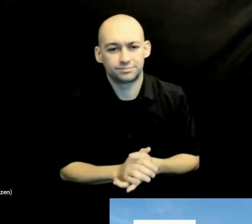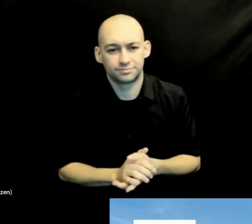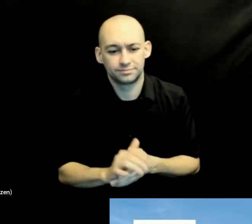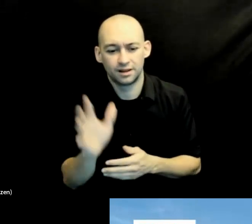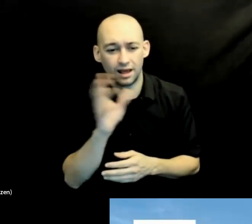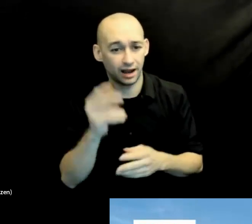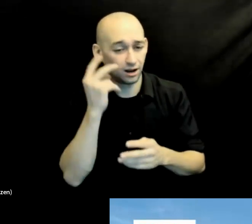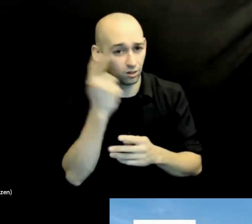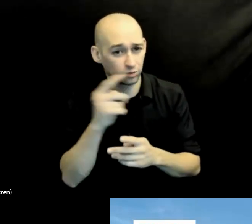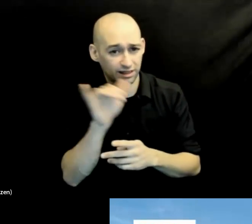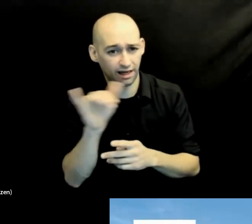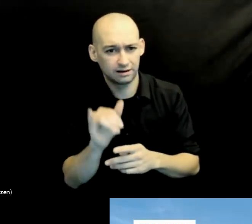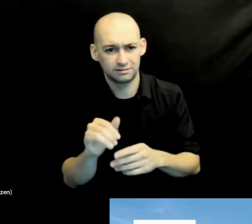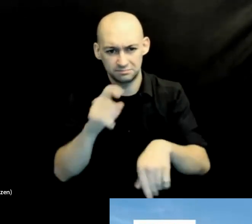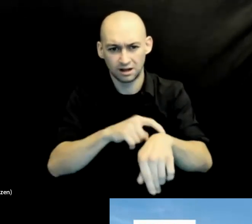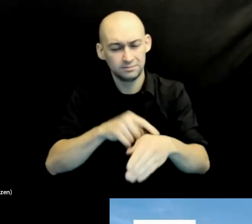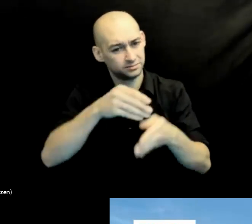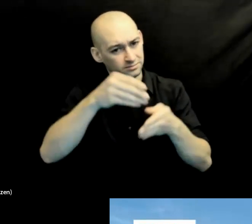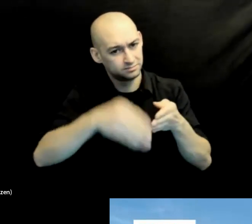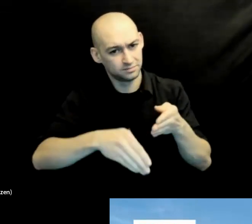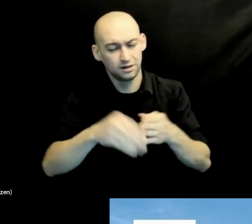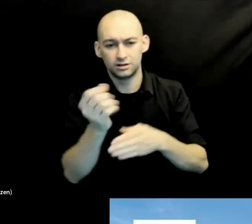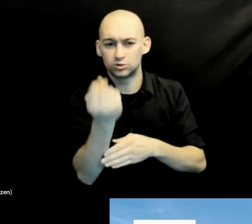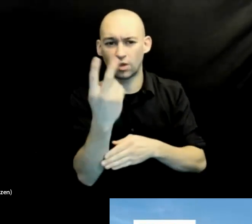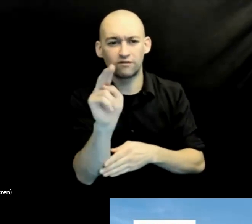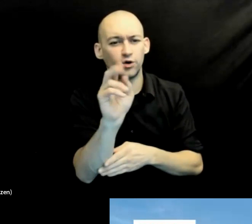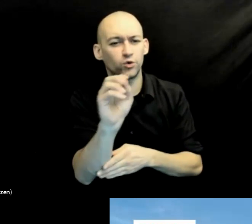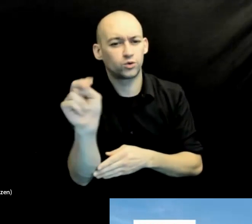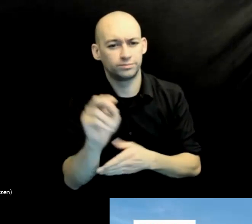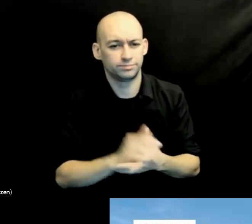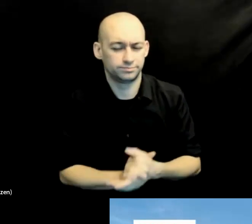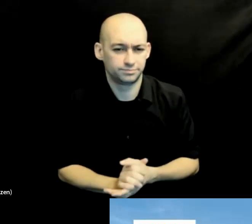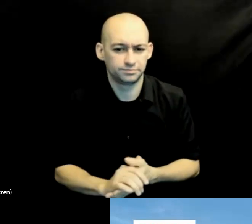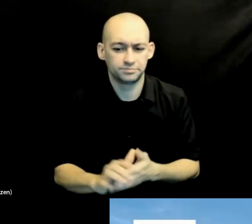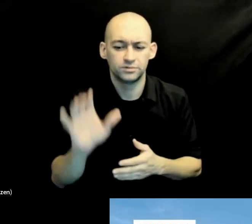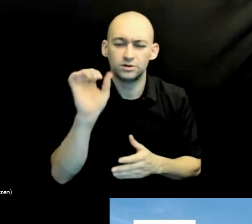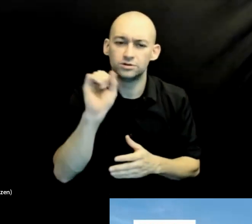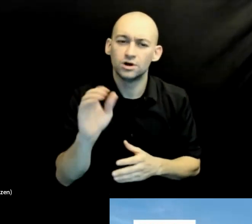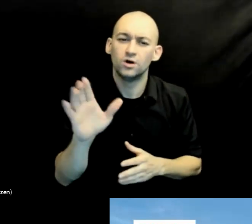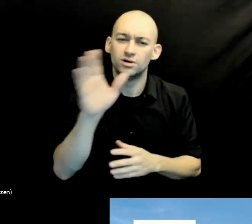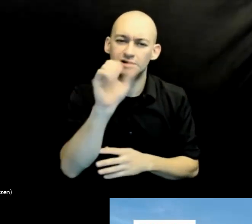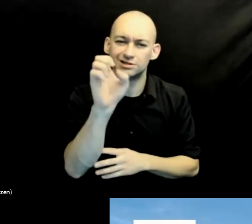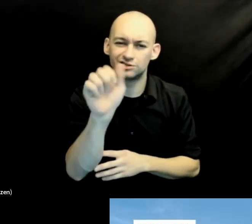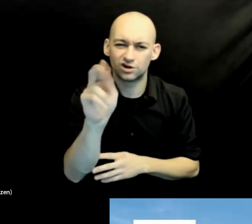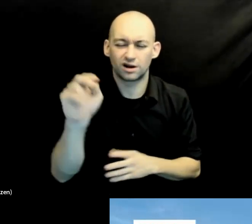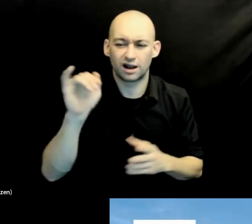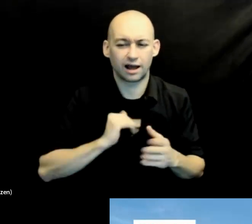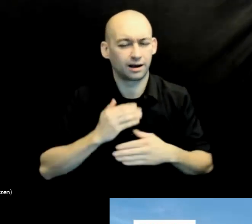like we're right at time, Scott so we are at 12 noon. So, Shawn, I appreciate that. I think if